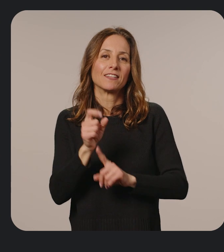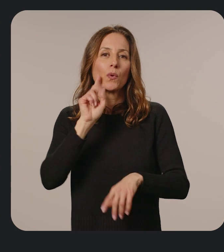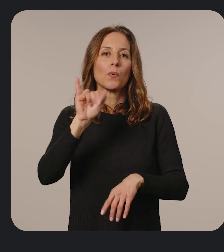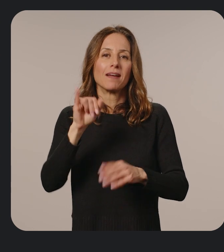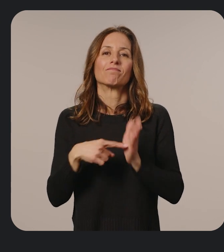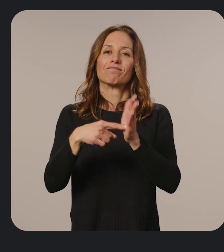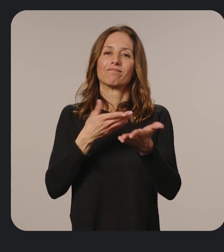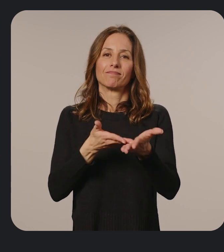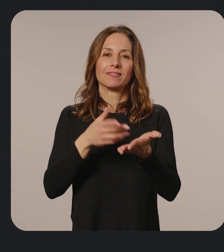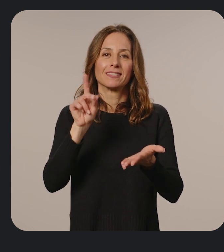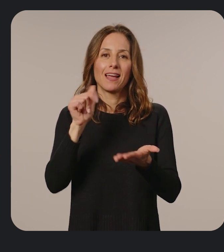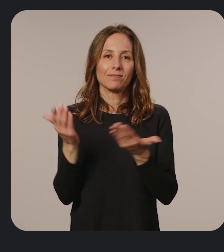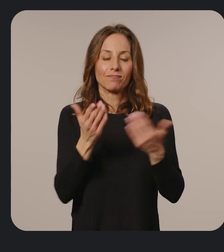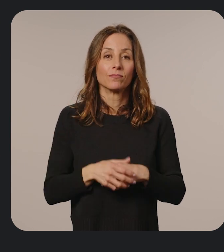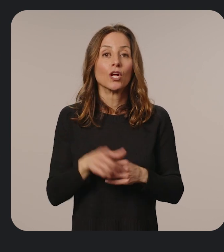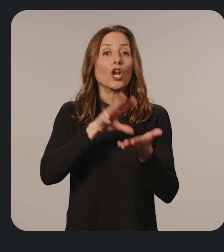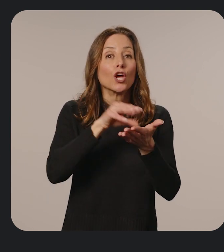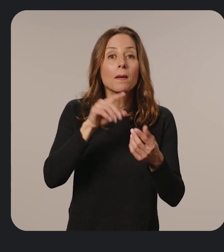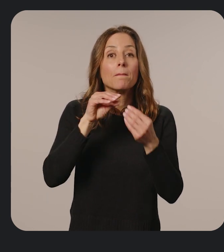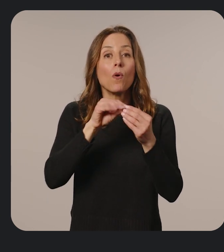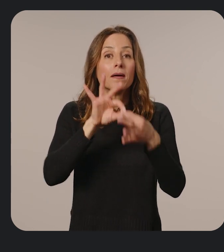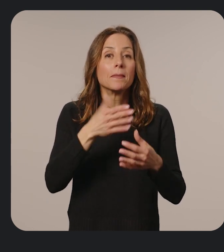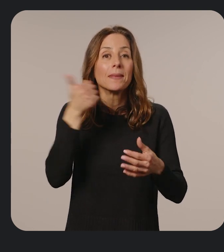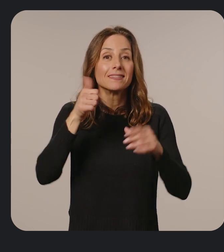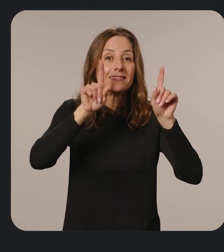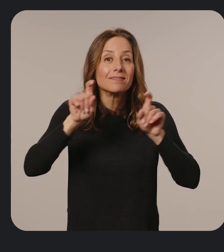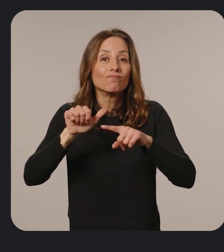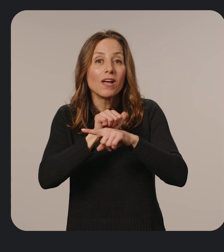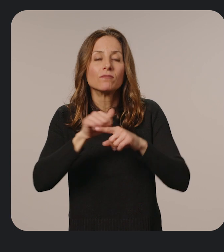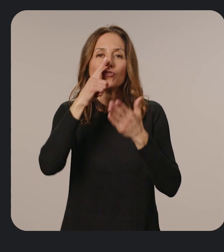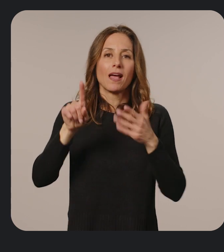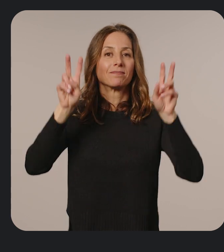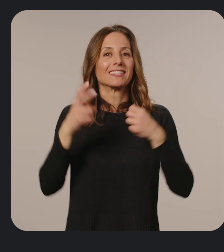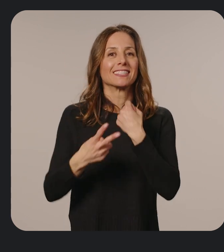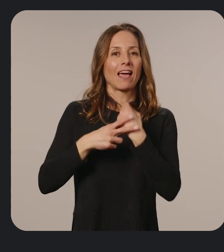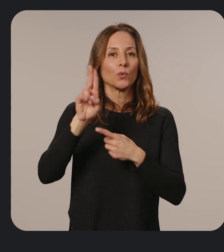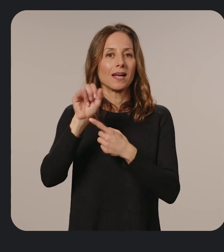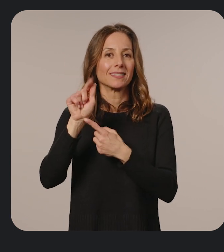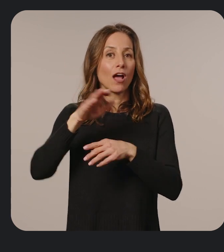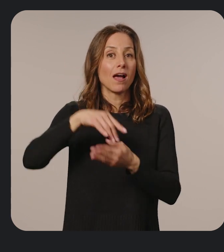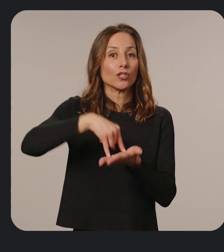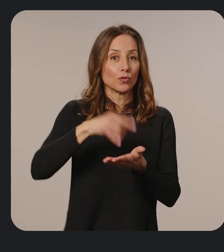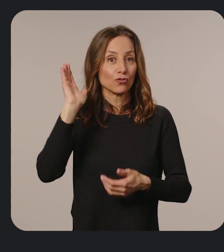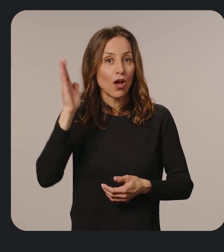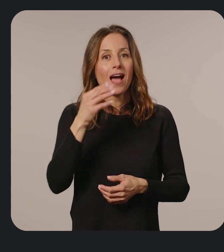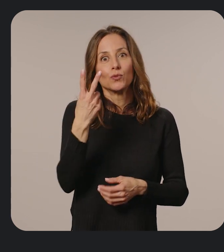so you can write test cases for UI that displays paged data. To learn more about testing best practices, check out the Saving UI State on Android talk